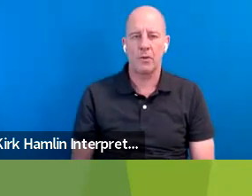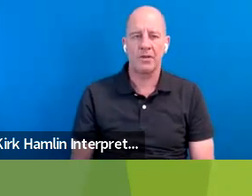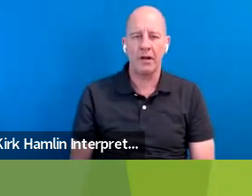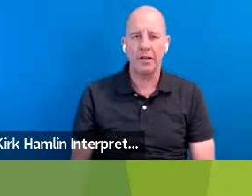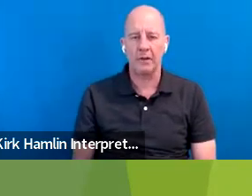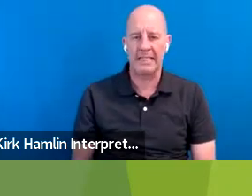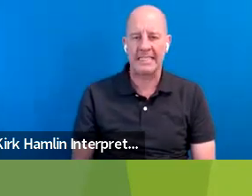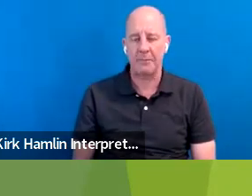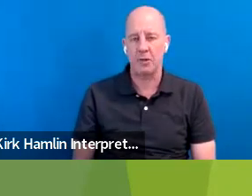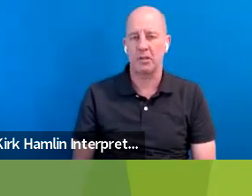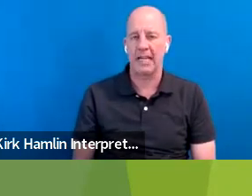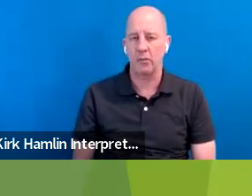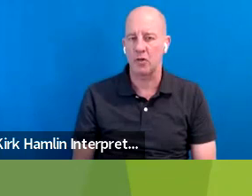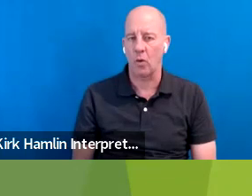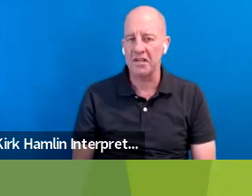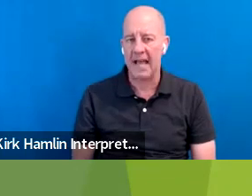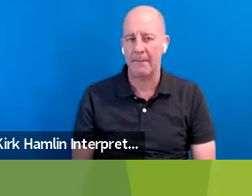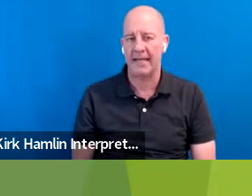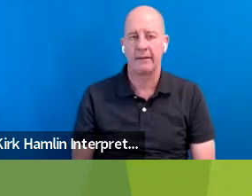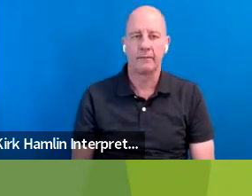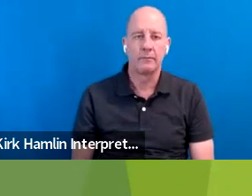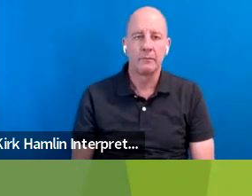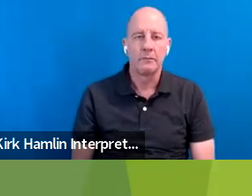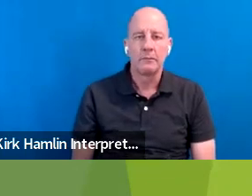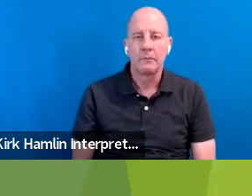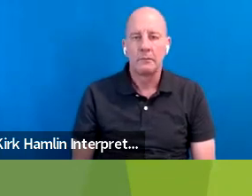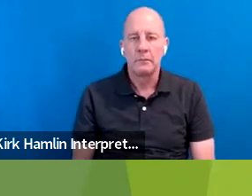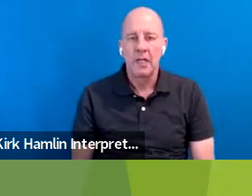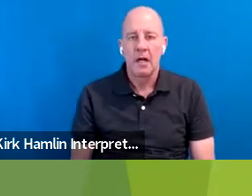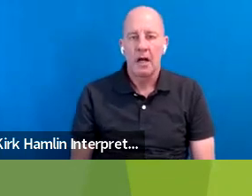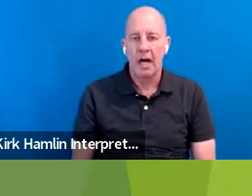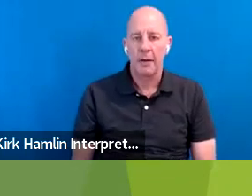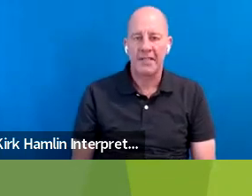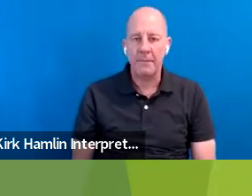So when we talk about conceptual language, what does that mean?